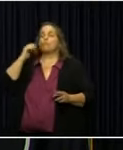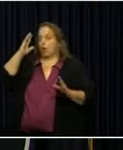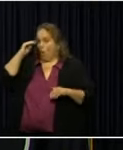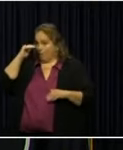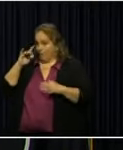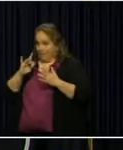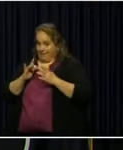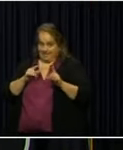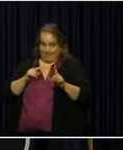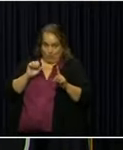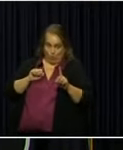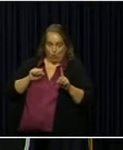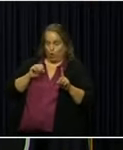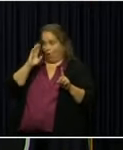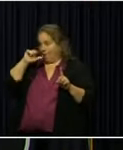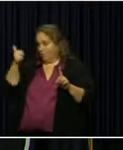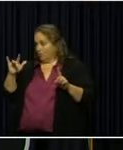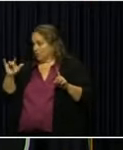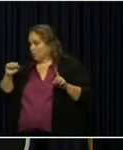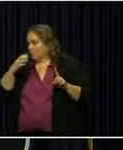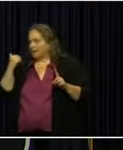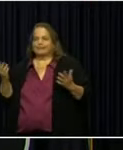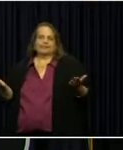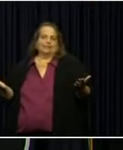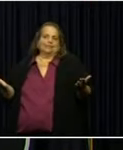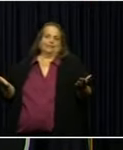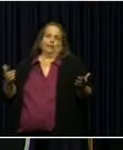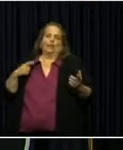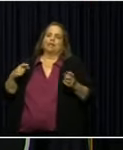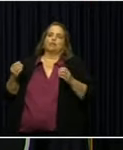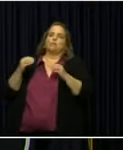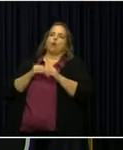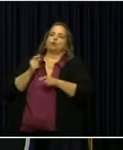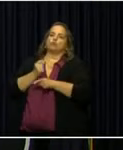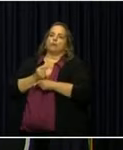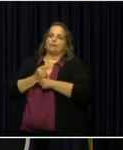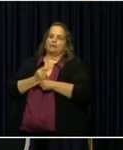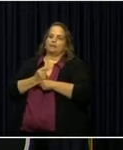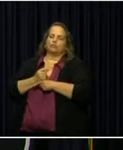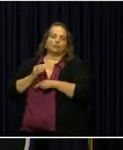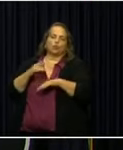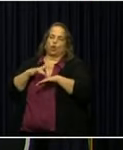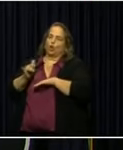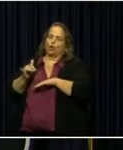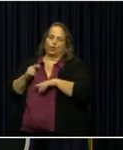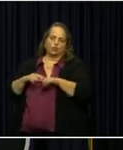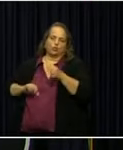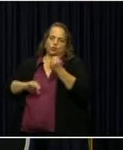YOU WOULD NOT SEE FIRST, I THINK, THE SAME SPREAD BECAUSE